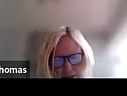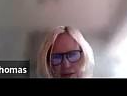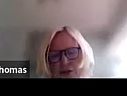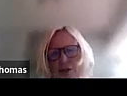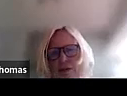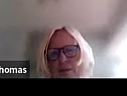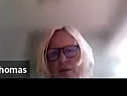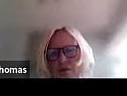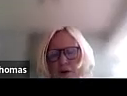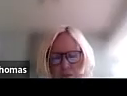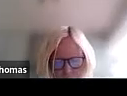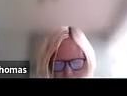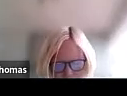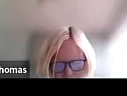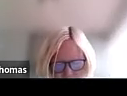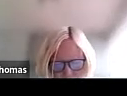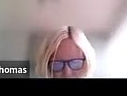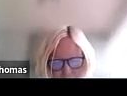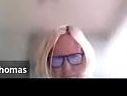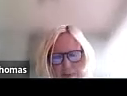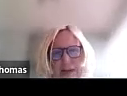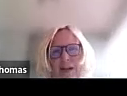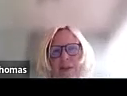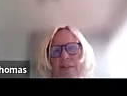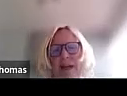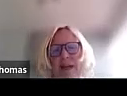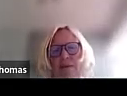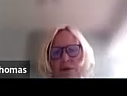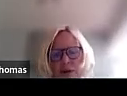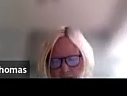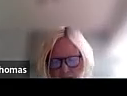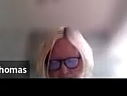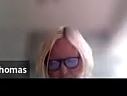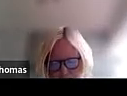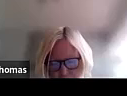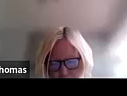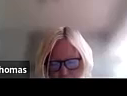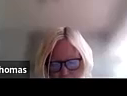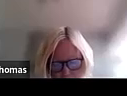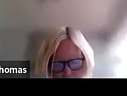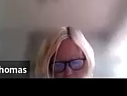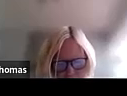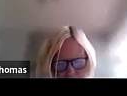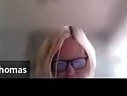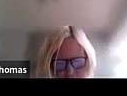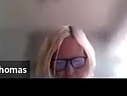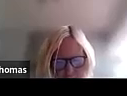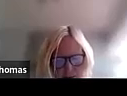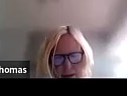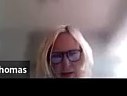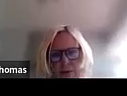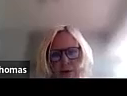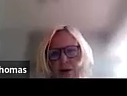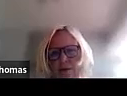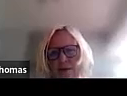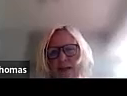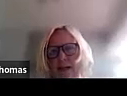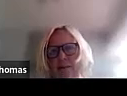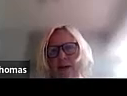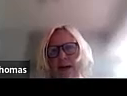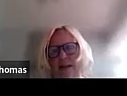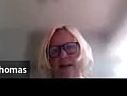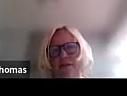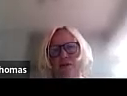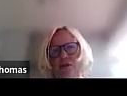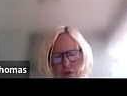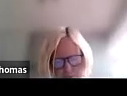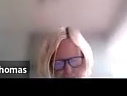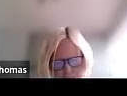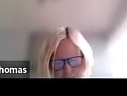controlling partners or pimps. They make it really hard for them to access healthcare. We're often dealing with a legacy of trauma after children have